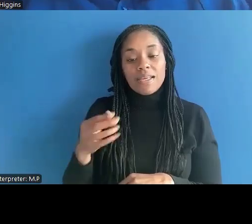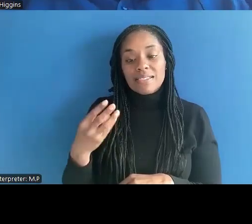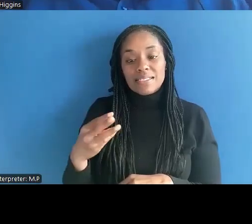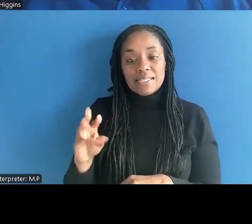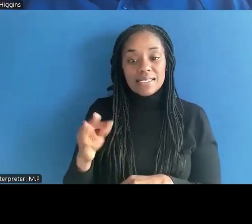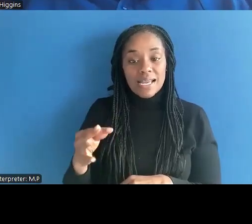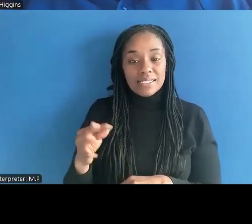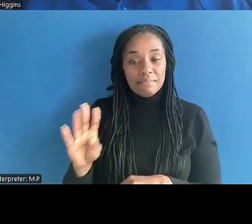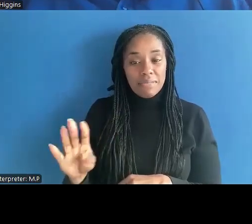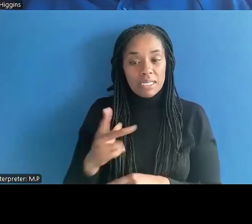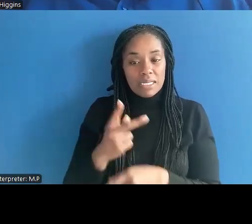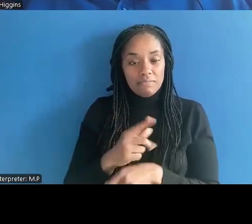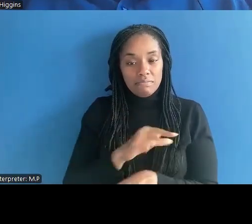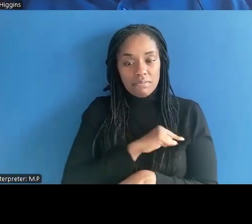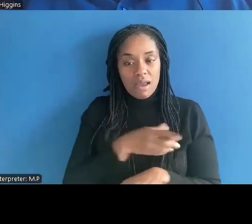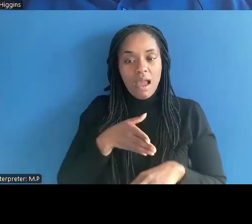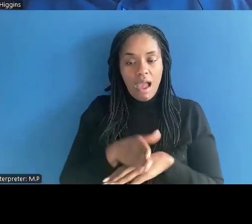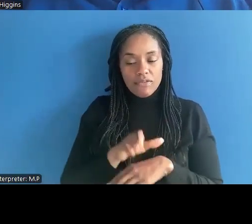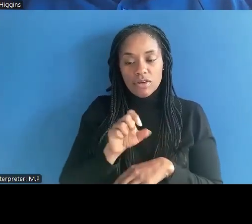after your SSI eligibility, terminates.